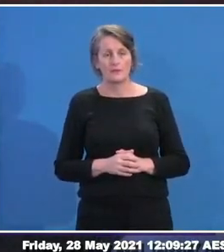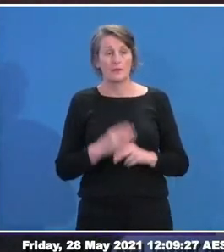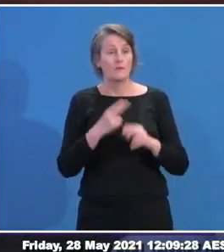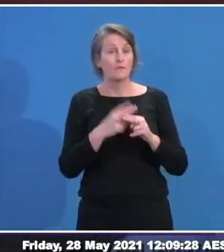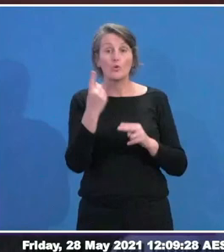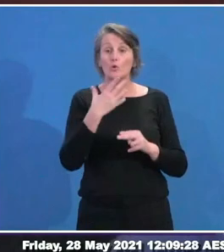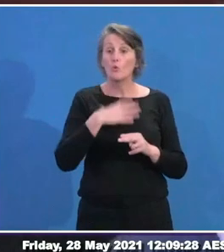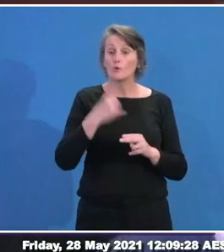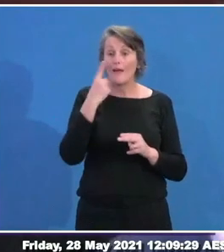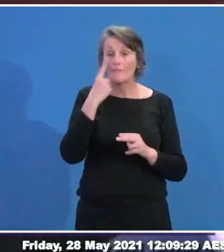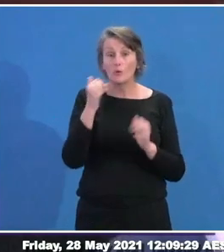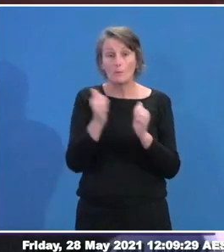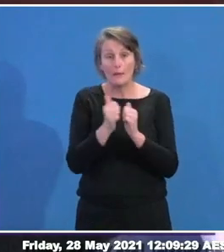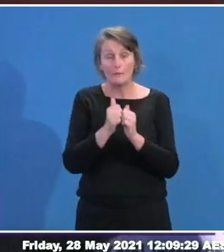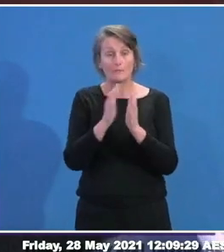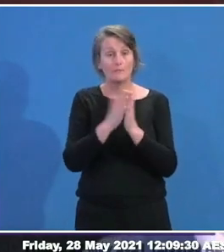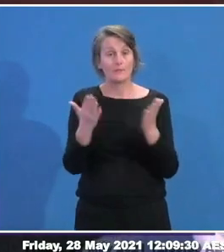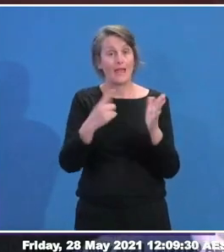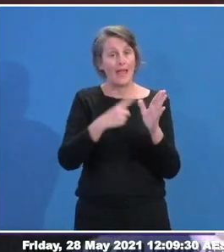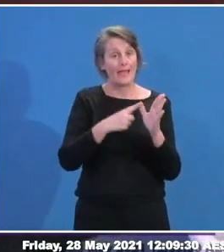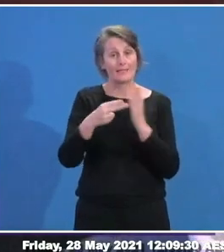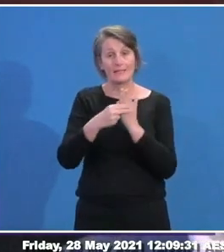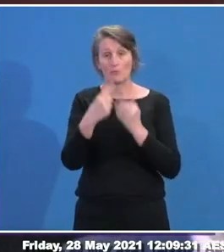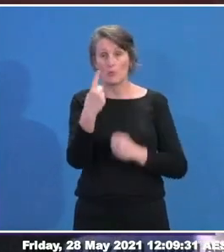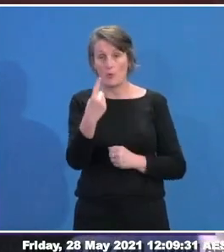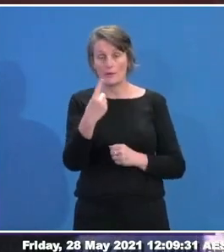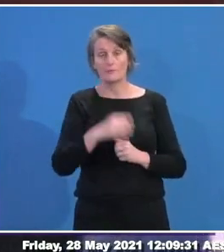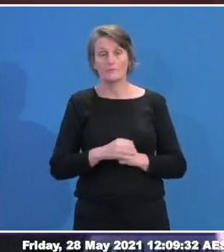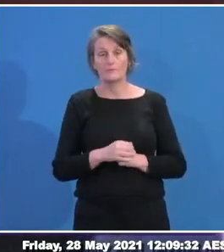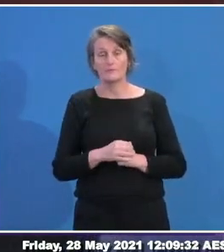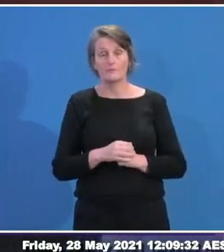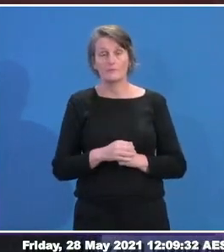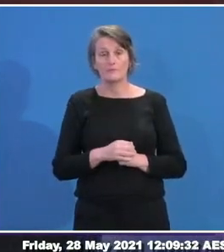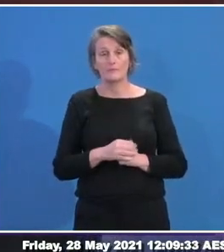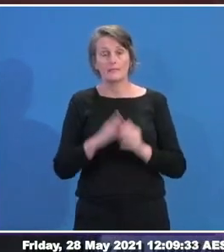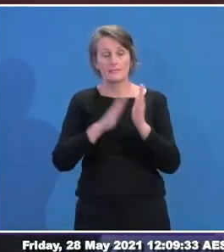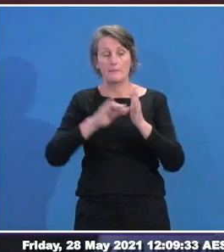it, it's Bundle A, Tab 1, the statement of Ms Piaud that is before this Commission.